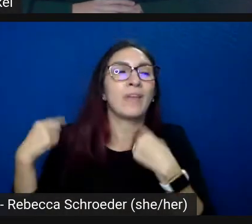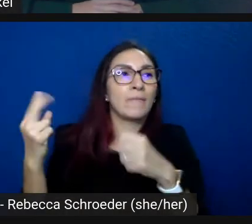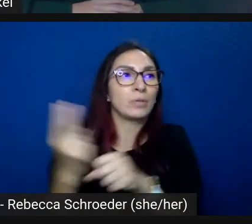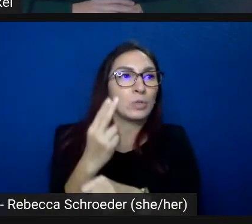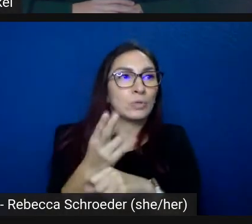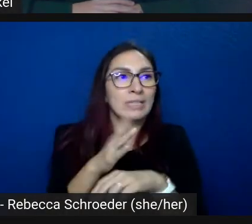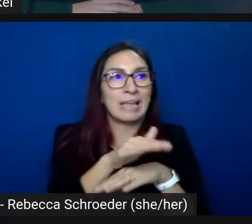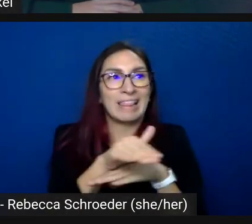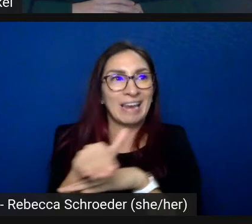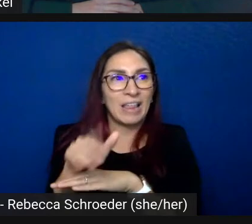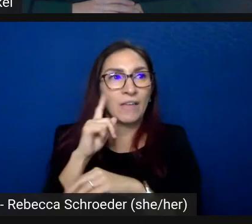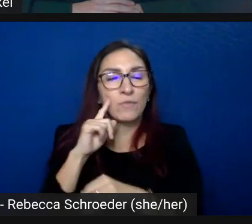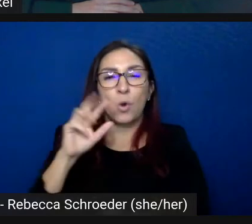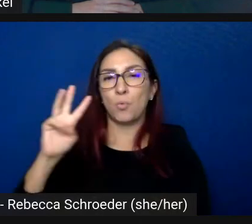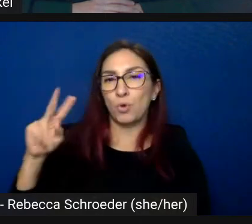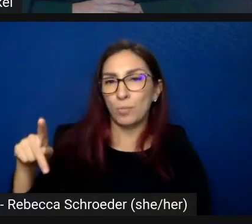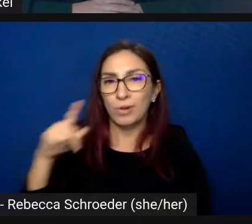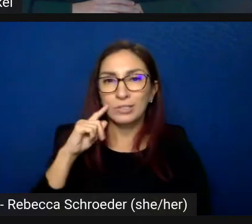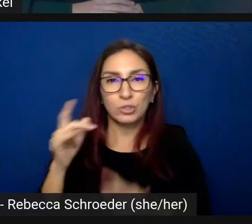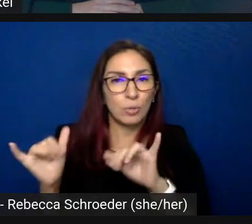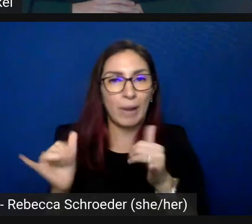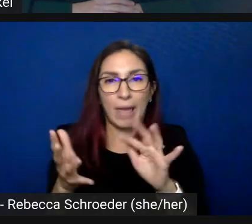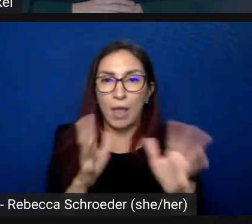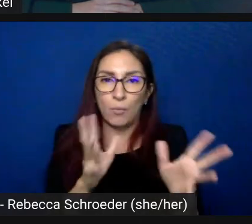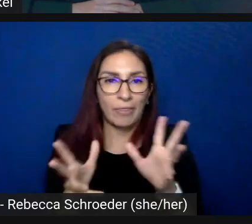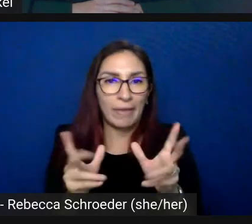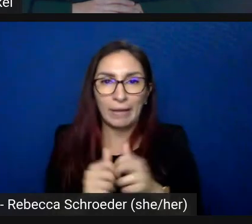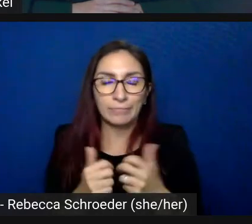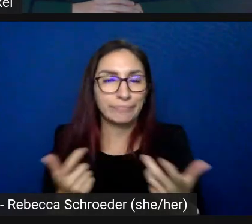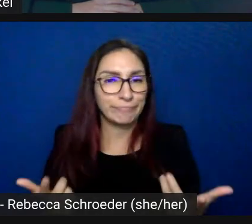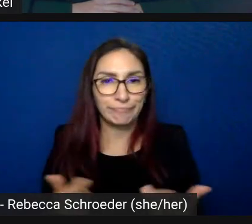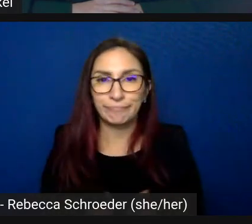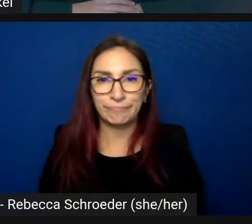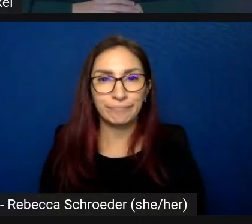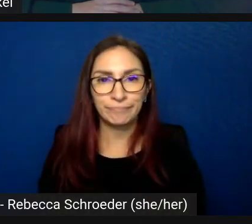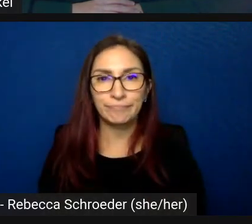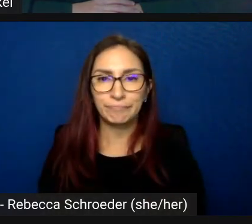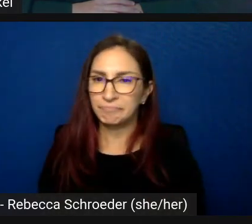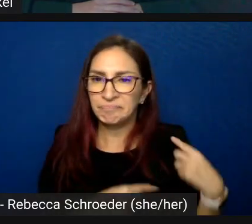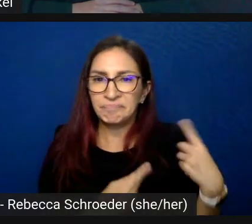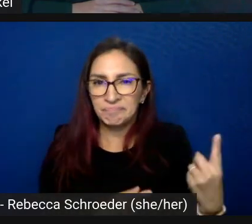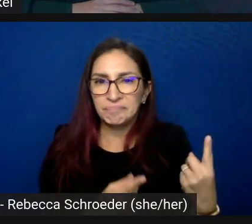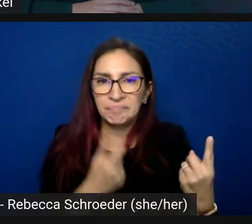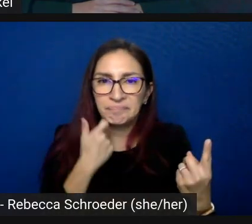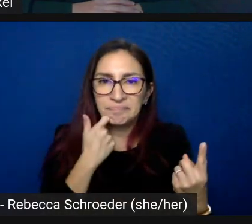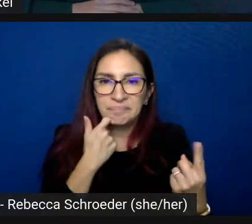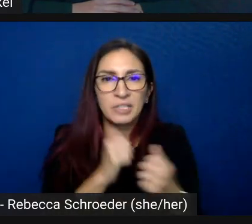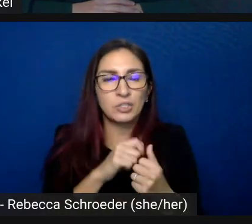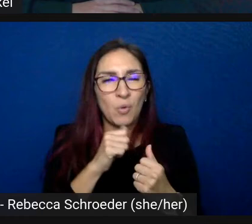for a little while to play with it and it's working really great. I don't think it's against it, but I definitely think